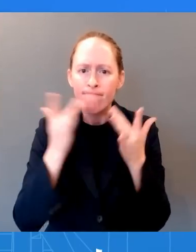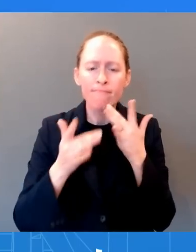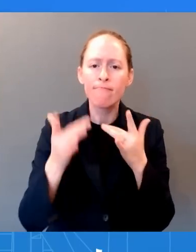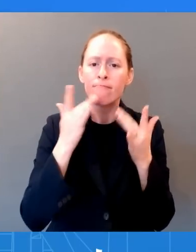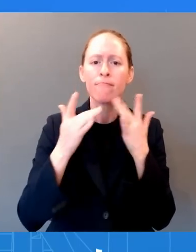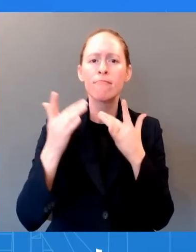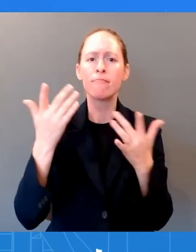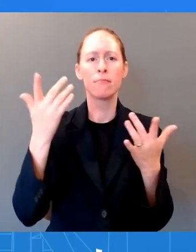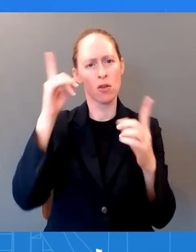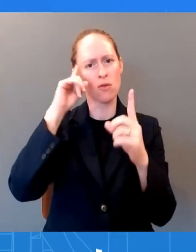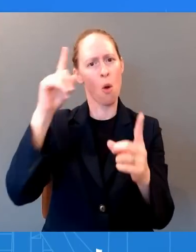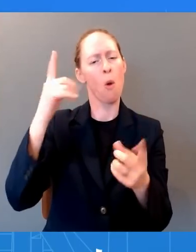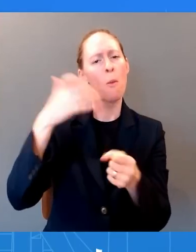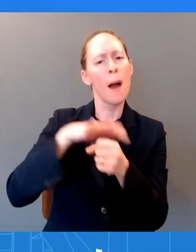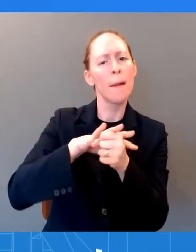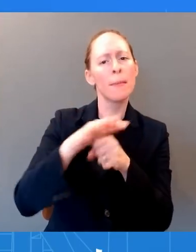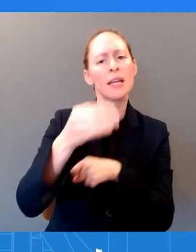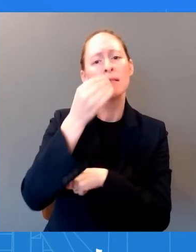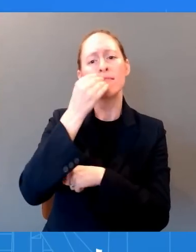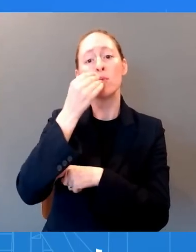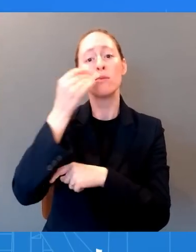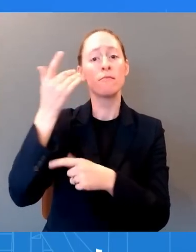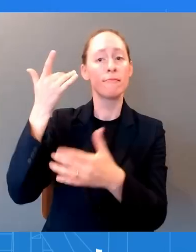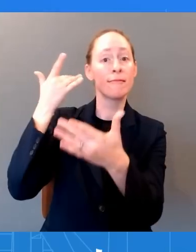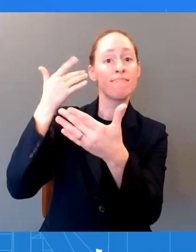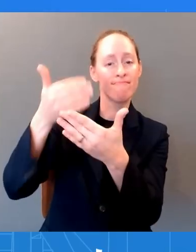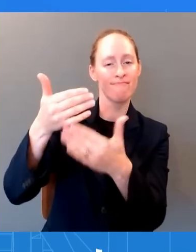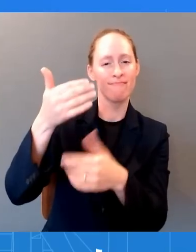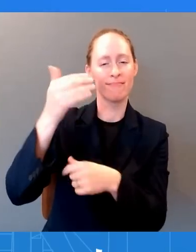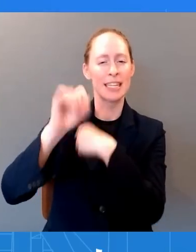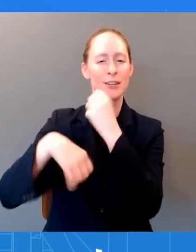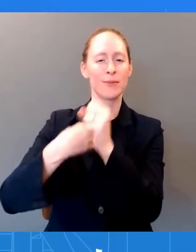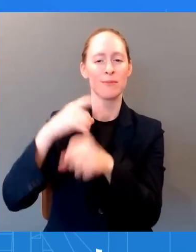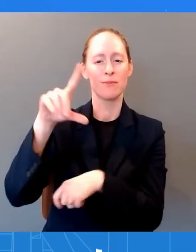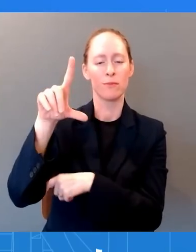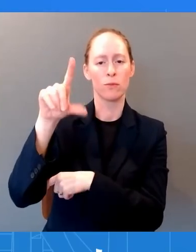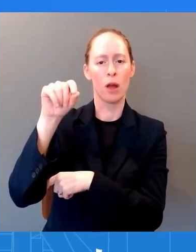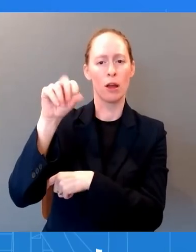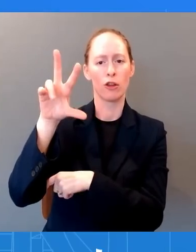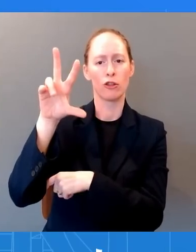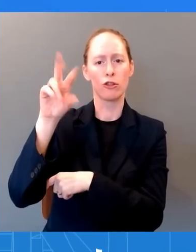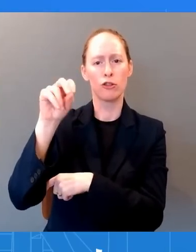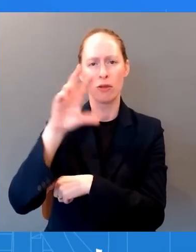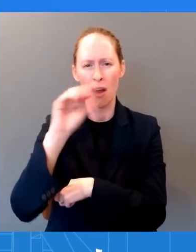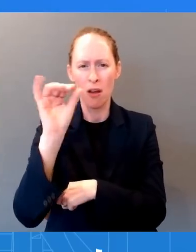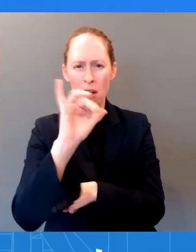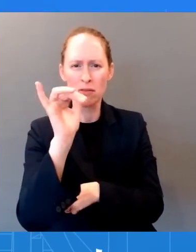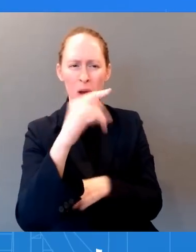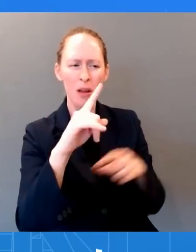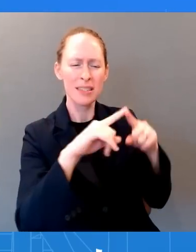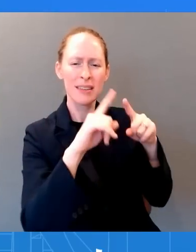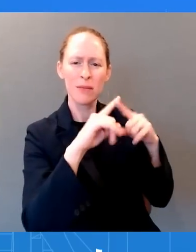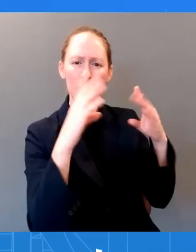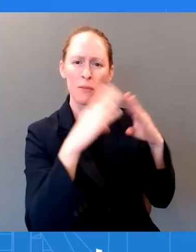among the communities who are impacted the most by these issues. At the conference, we will announce a national strategy